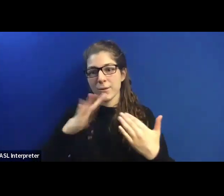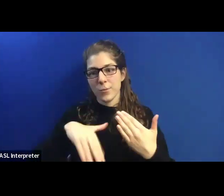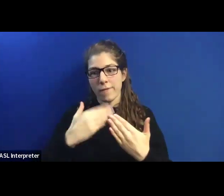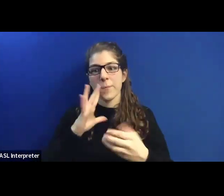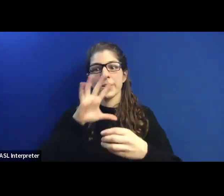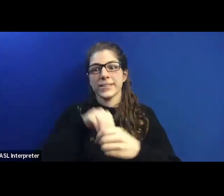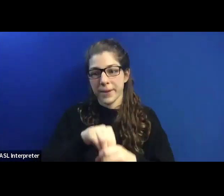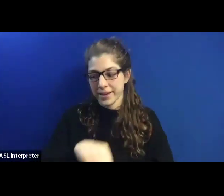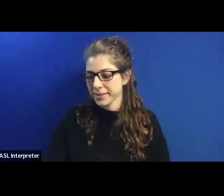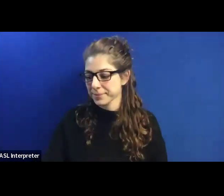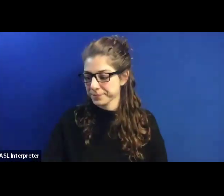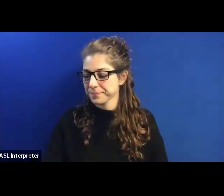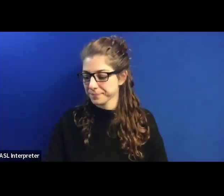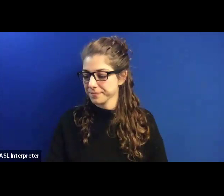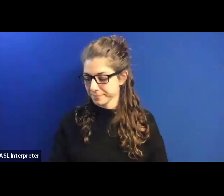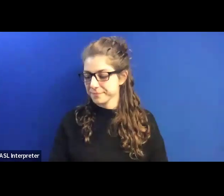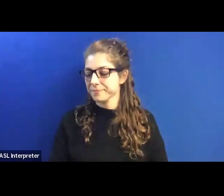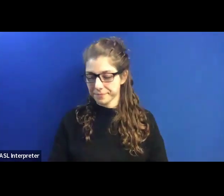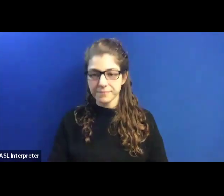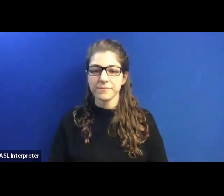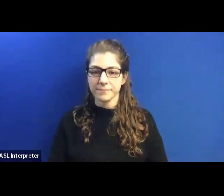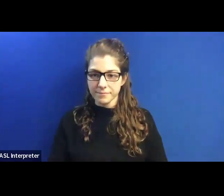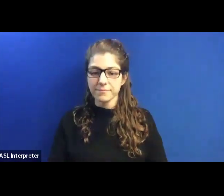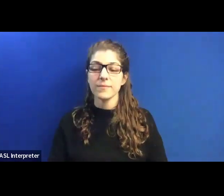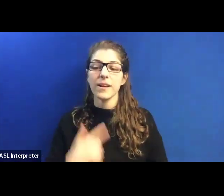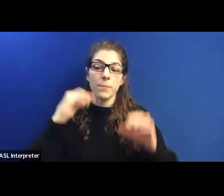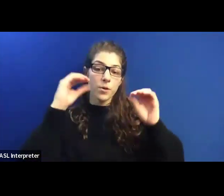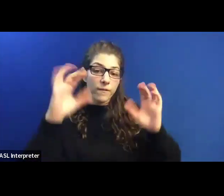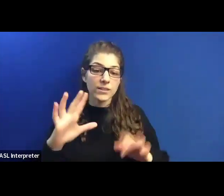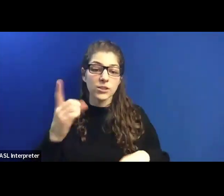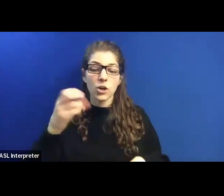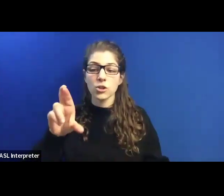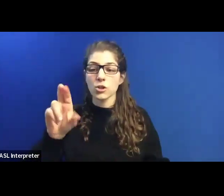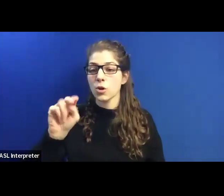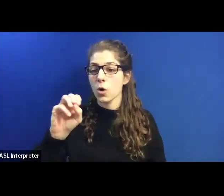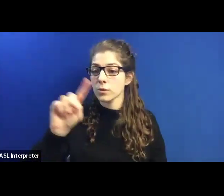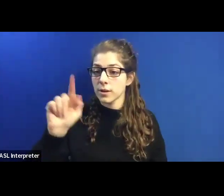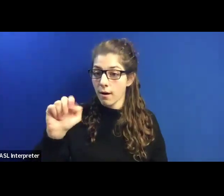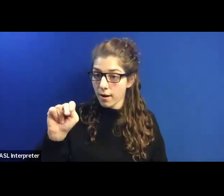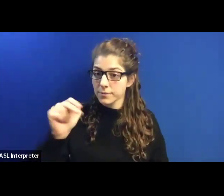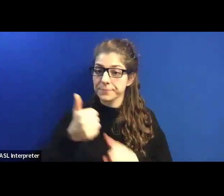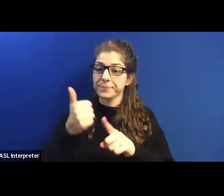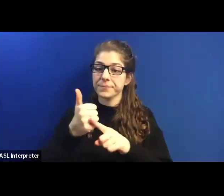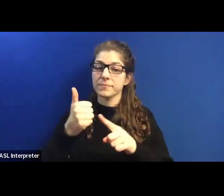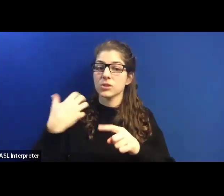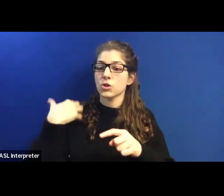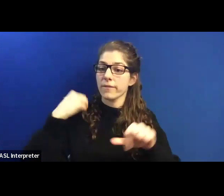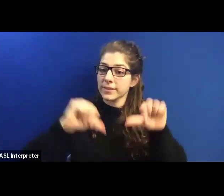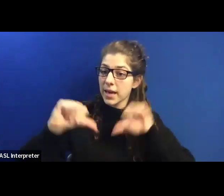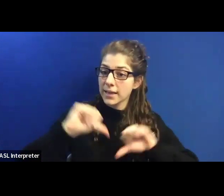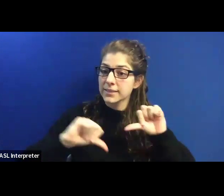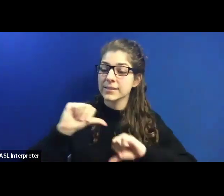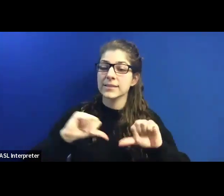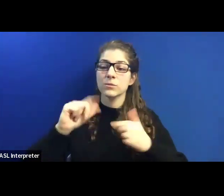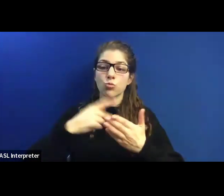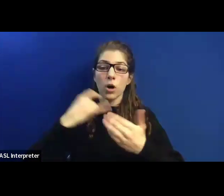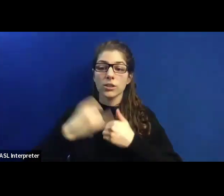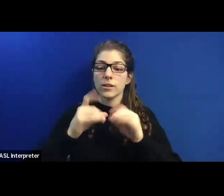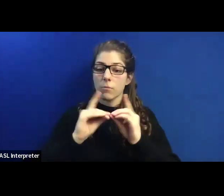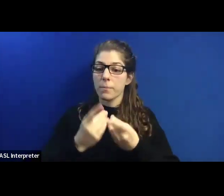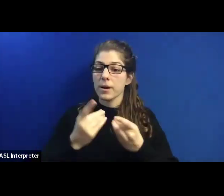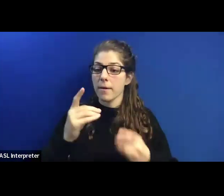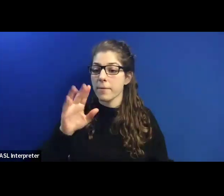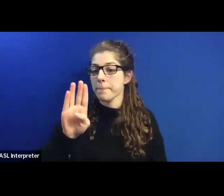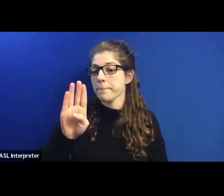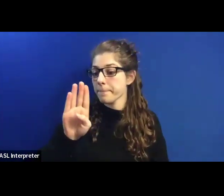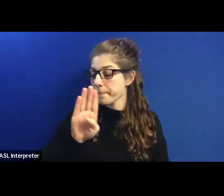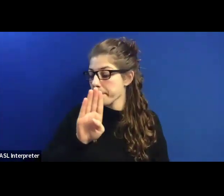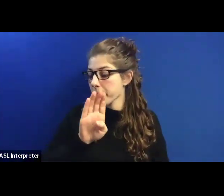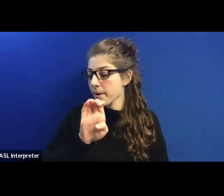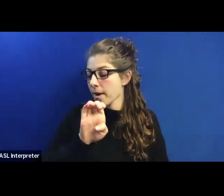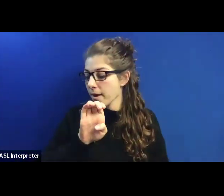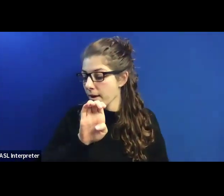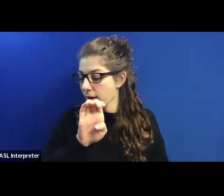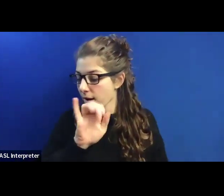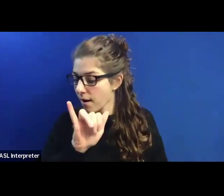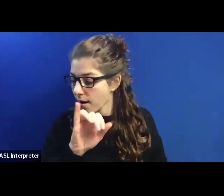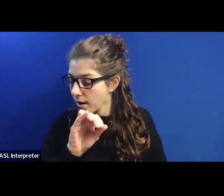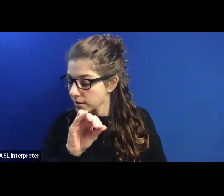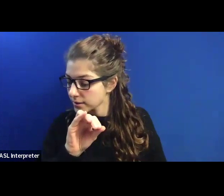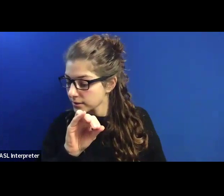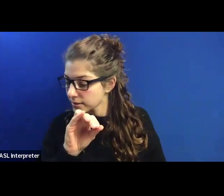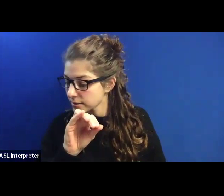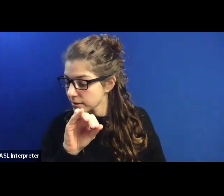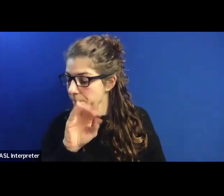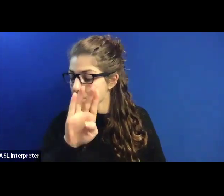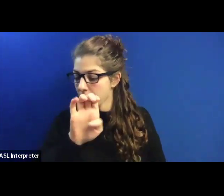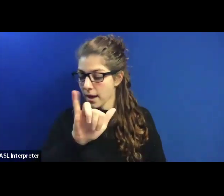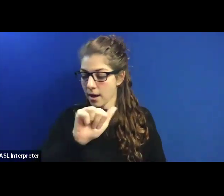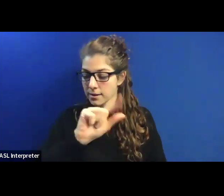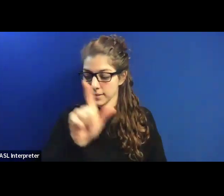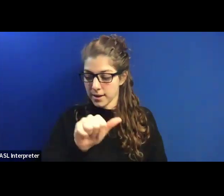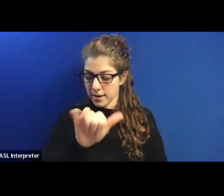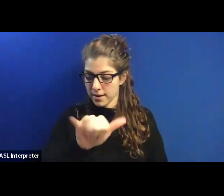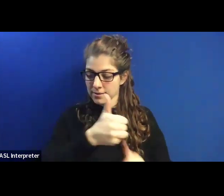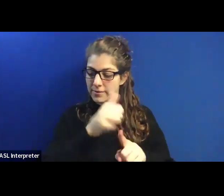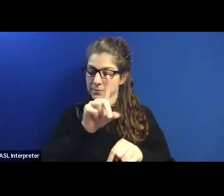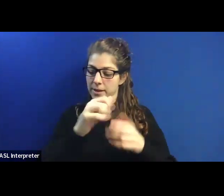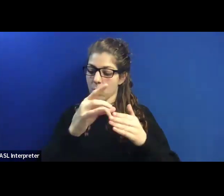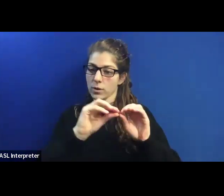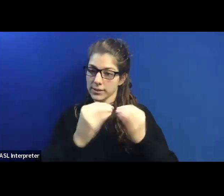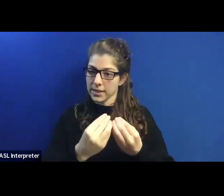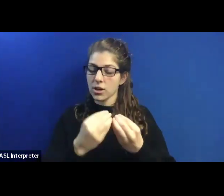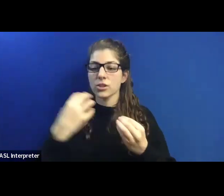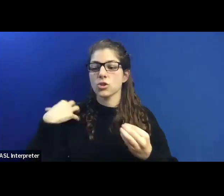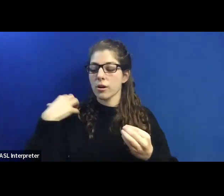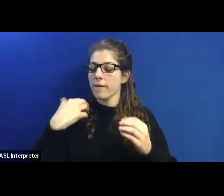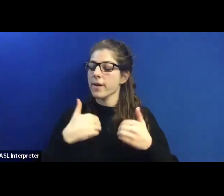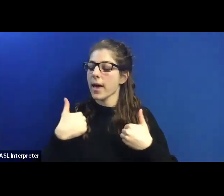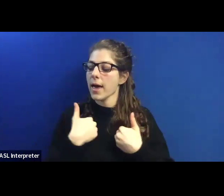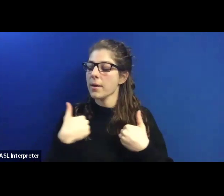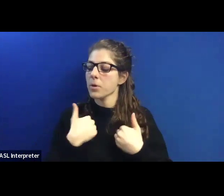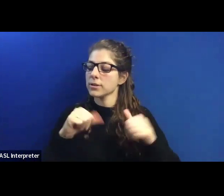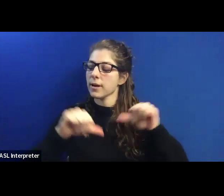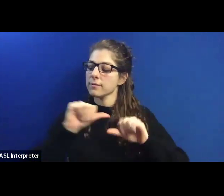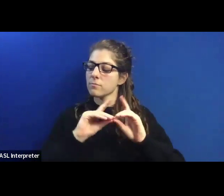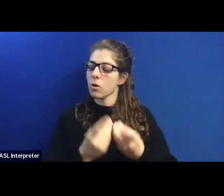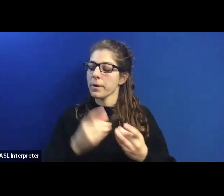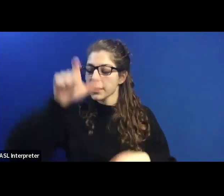So first we have professor Dr. Nazan Koluman. She's chair of science and project department of Beyazay, which is a disability-led organization, and she's also chair of the animal science department at Cukurova University in Türkiye.